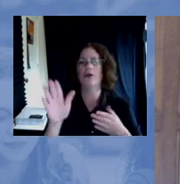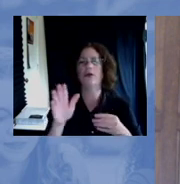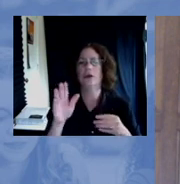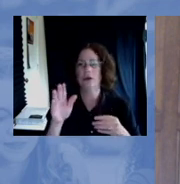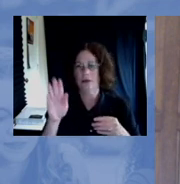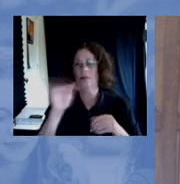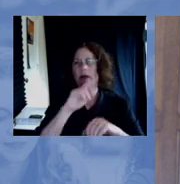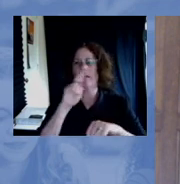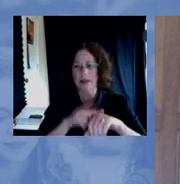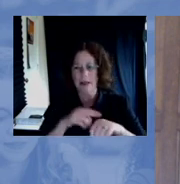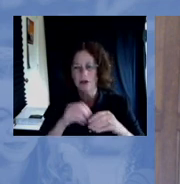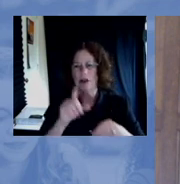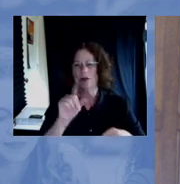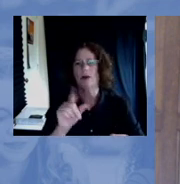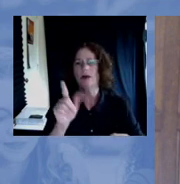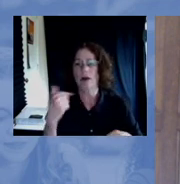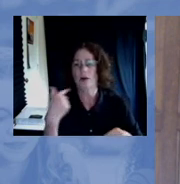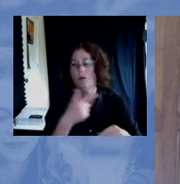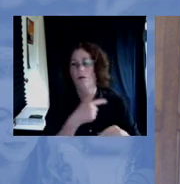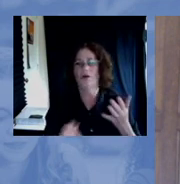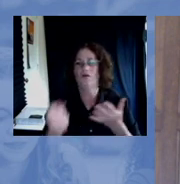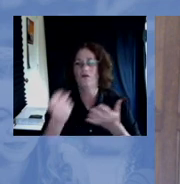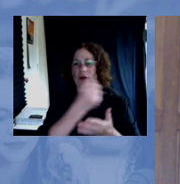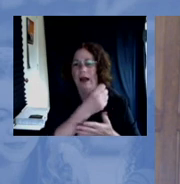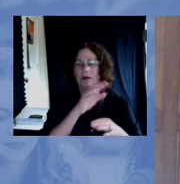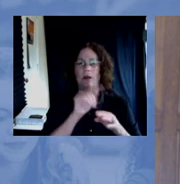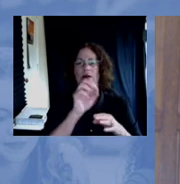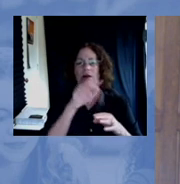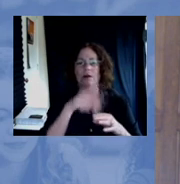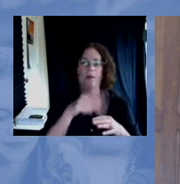2021 WE ARE RANKED AMONG THE TOP FIVE COLLEGES IN THE NATION.